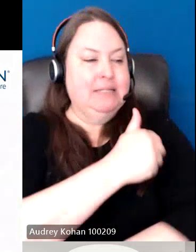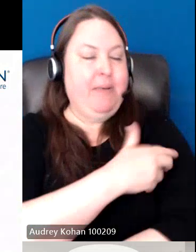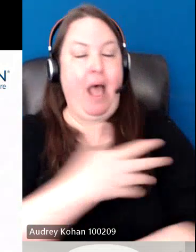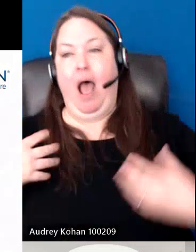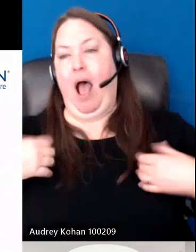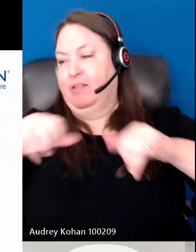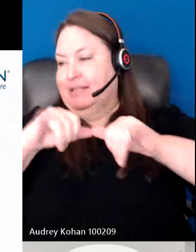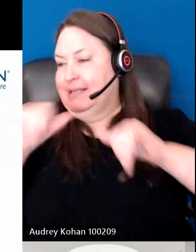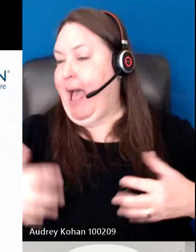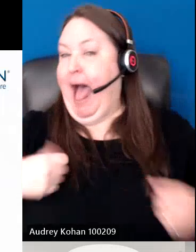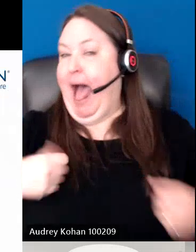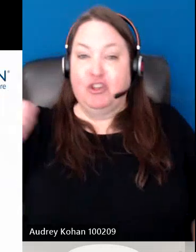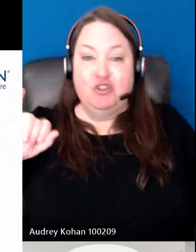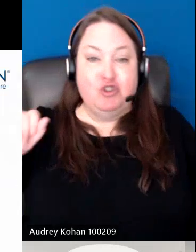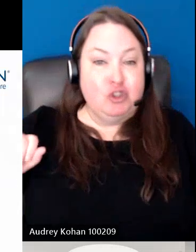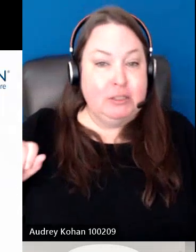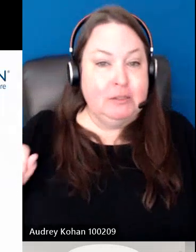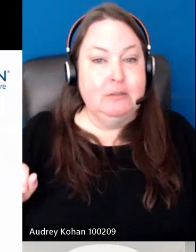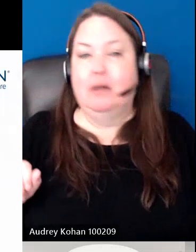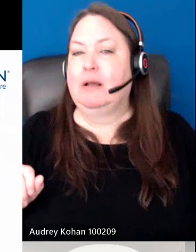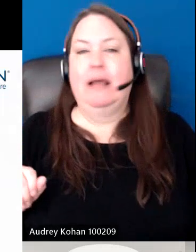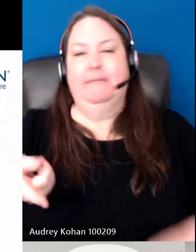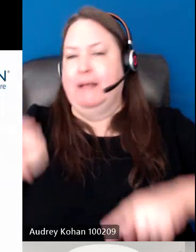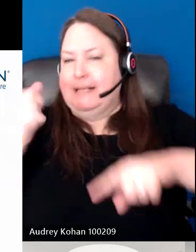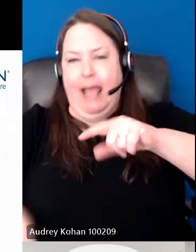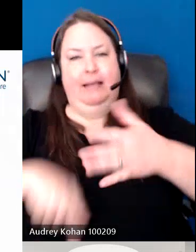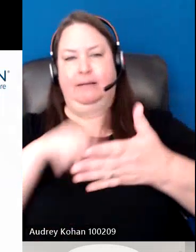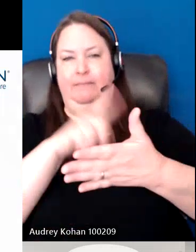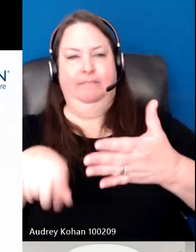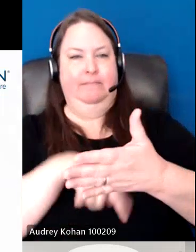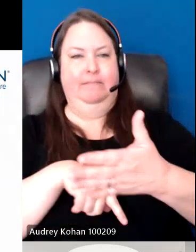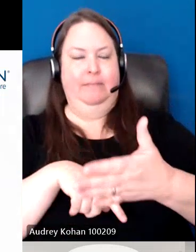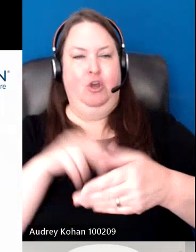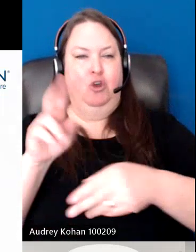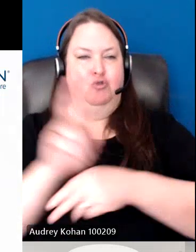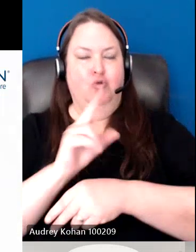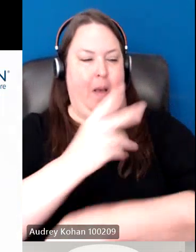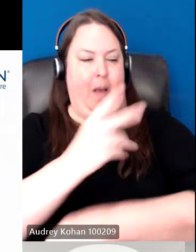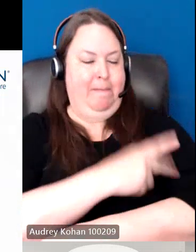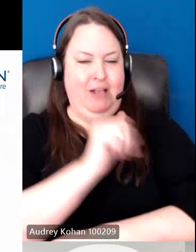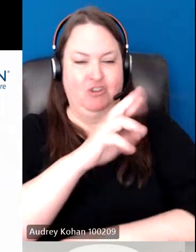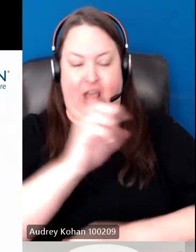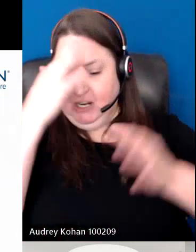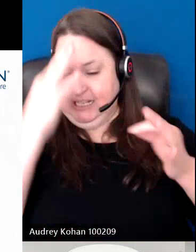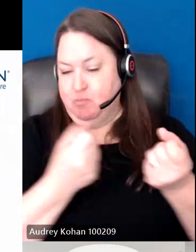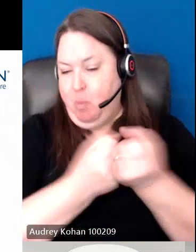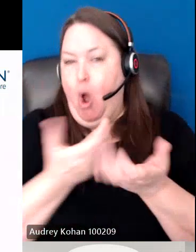carrier uh may not discriminate in the use of patient care decision support tools on these